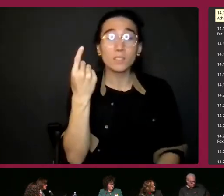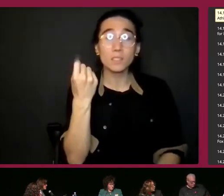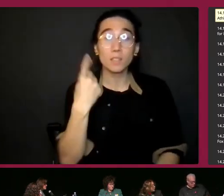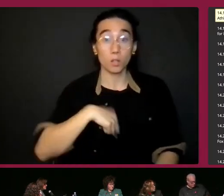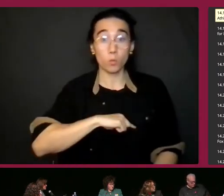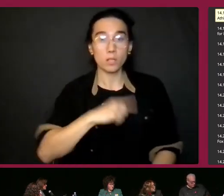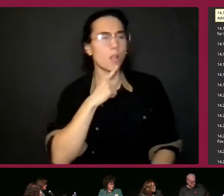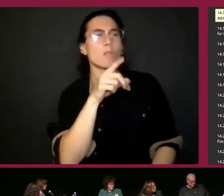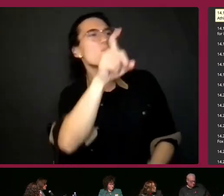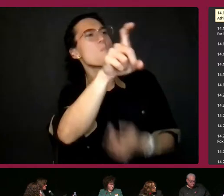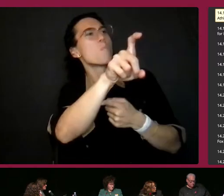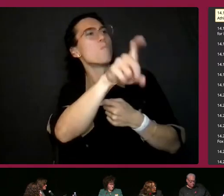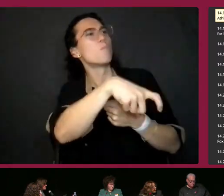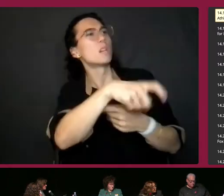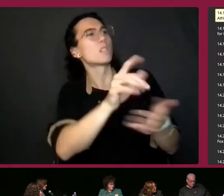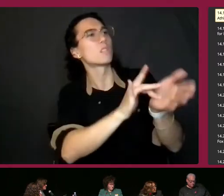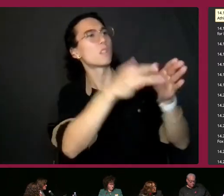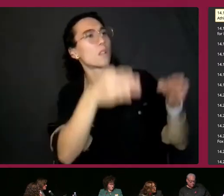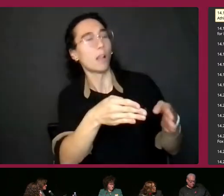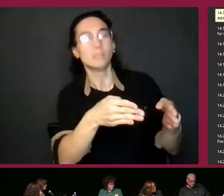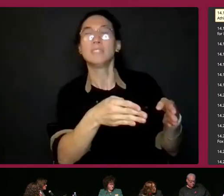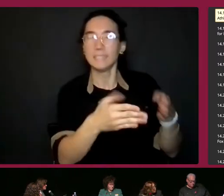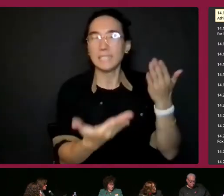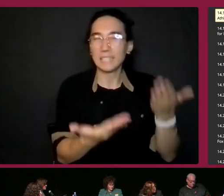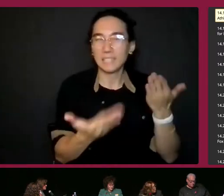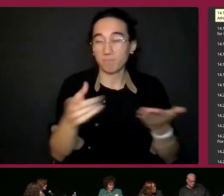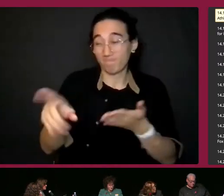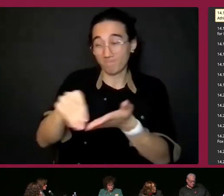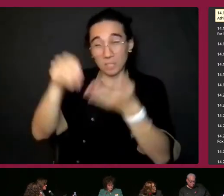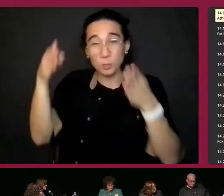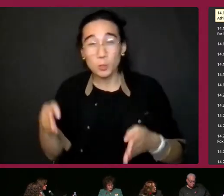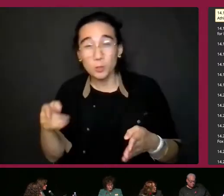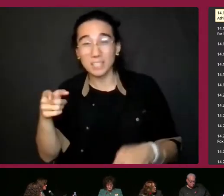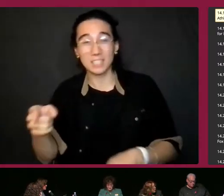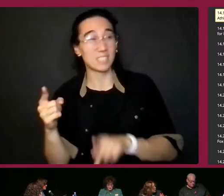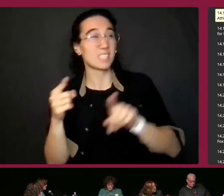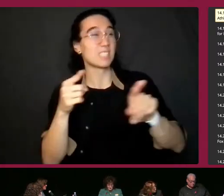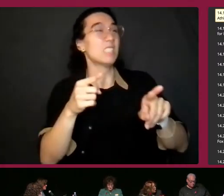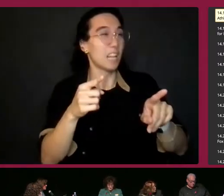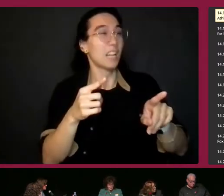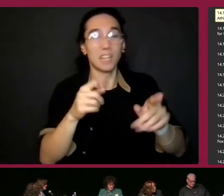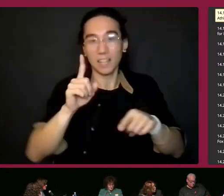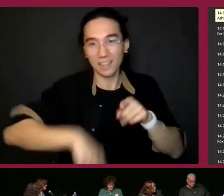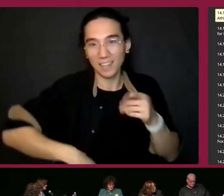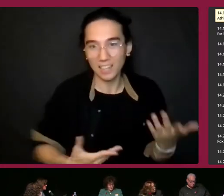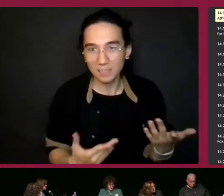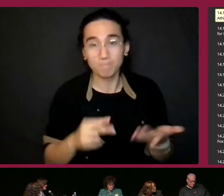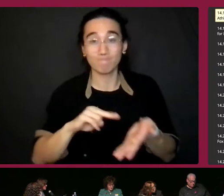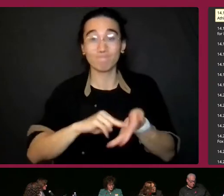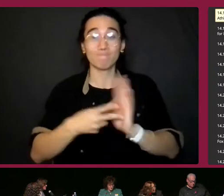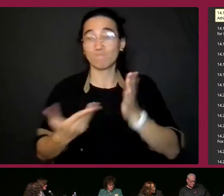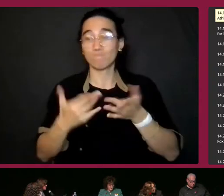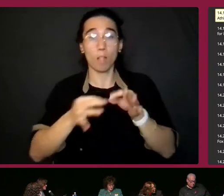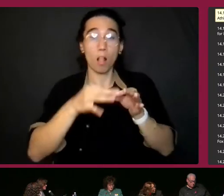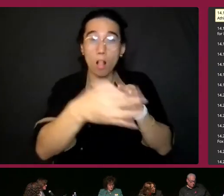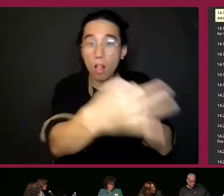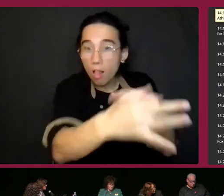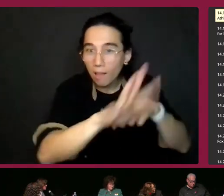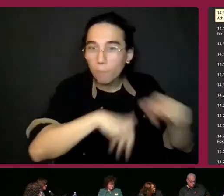would inhibit the students from having the proper physical that they would need having to wait for a longer appointment or whatever it may be.